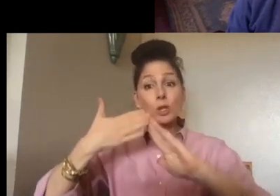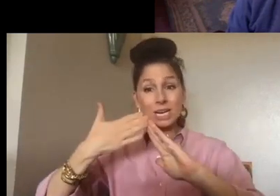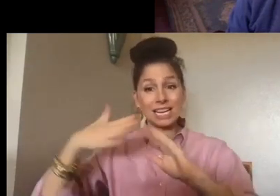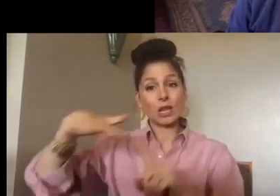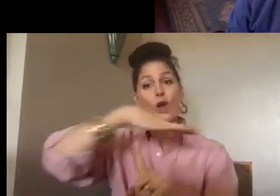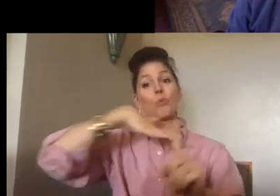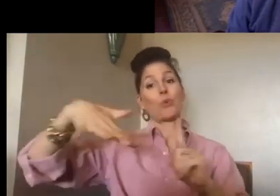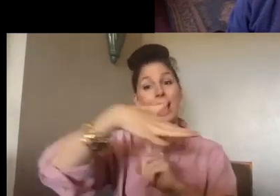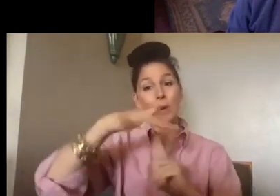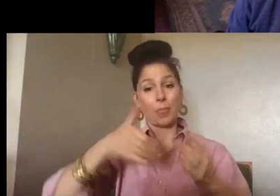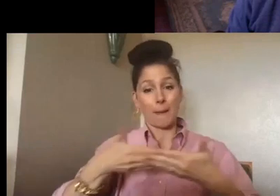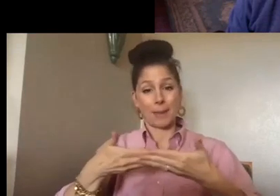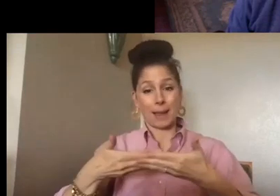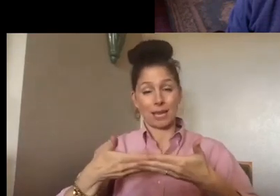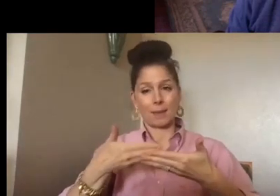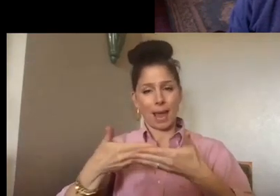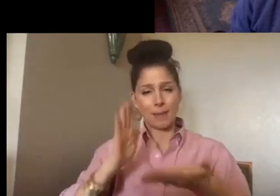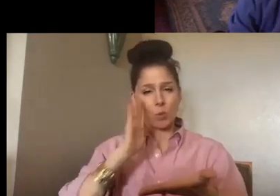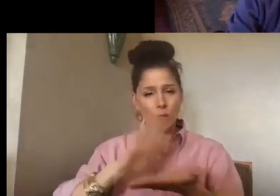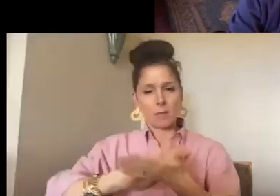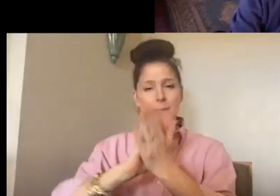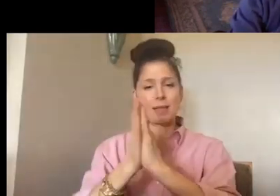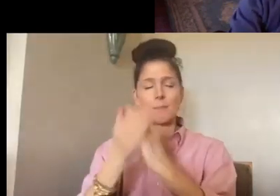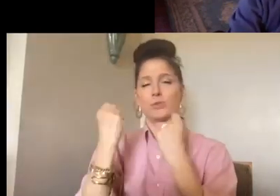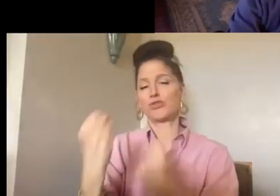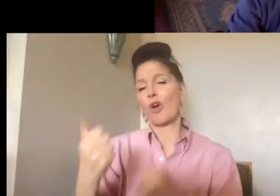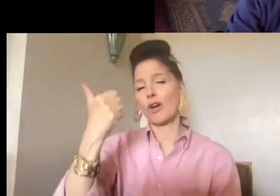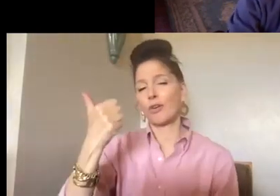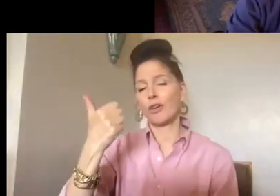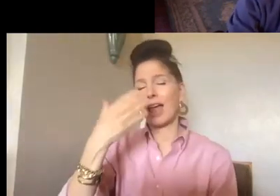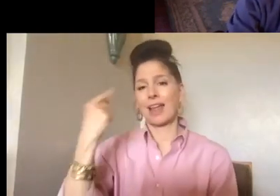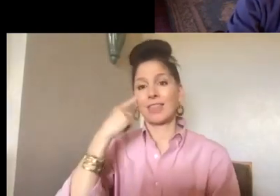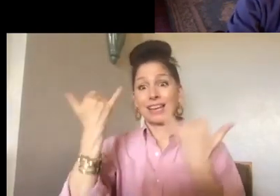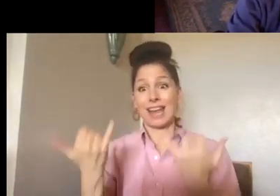surrounding that baby, then it will become stronger, and I think now people